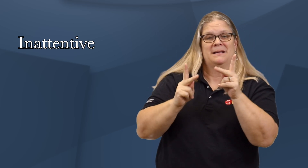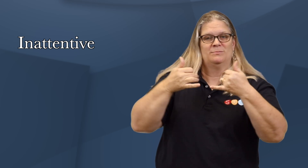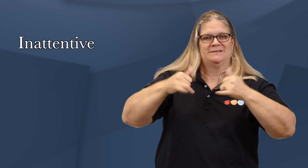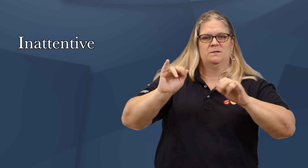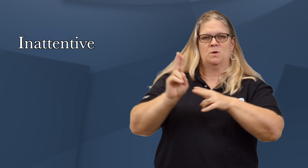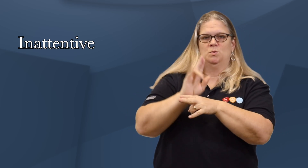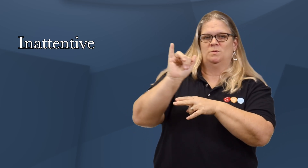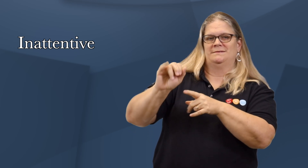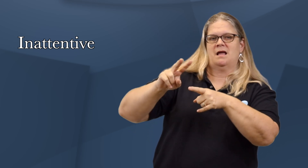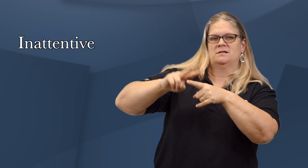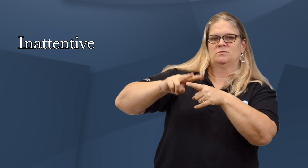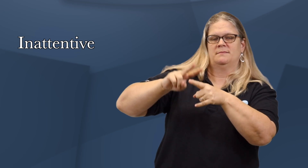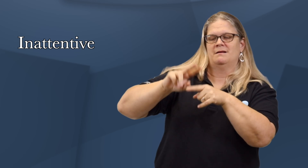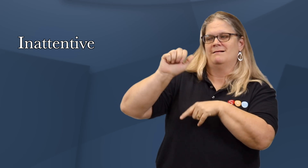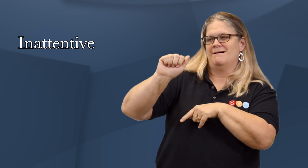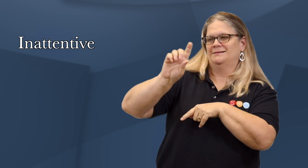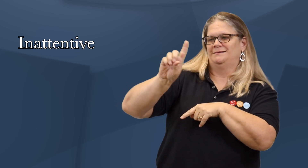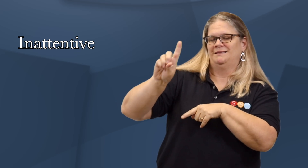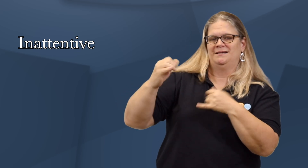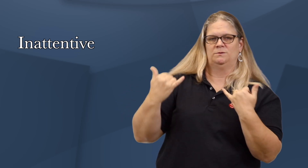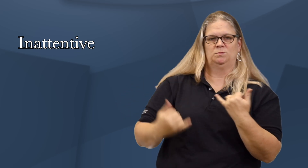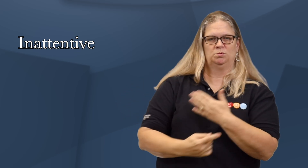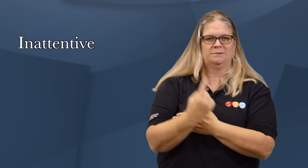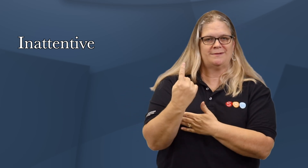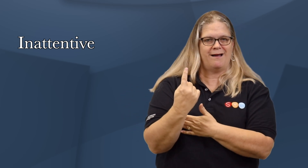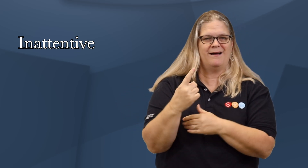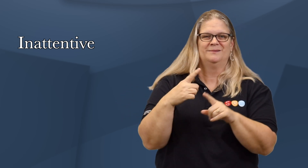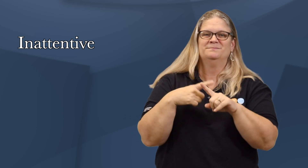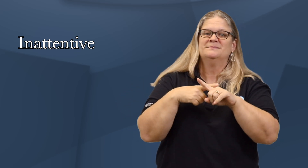and there are still some individuals that use that term today.